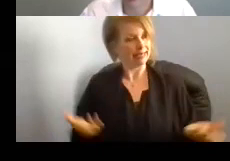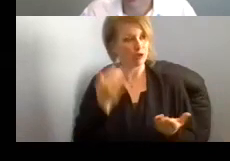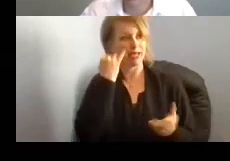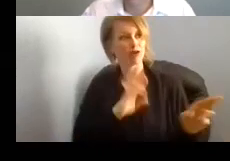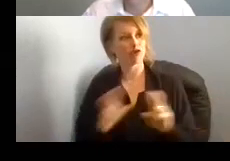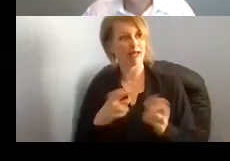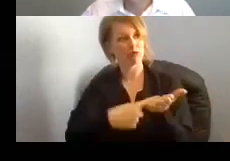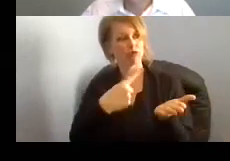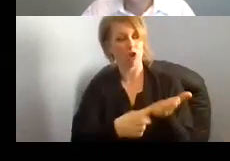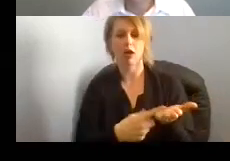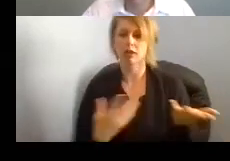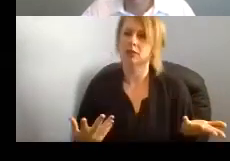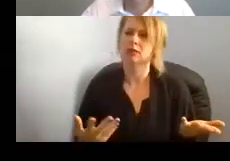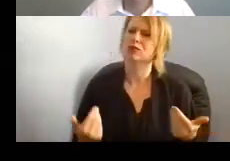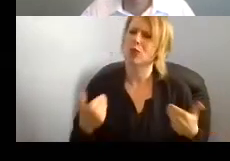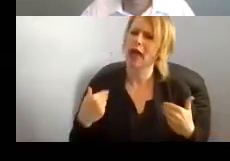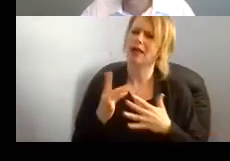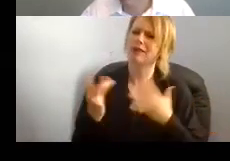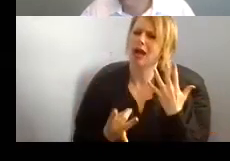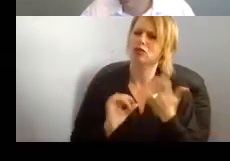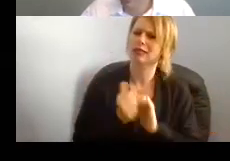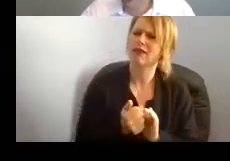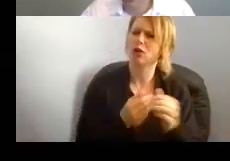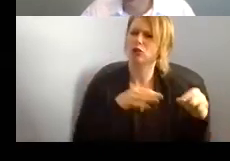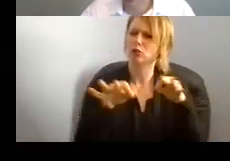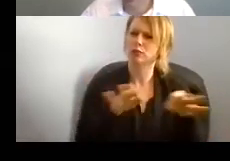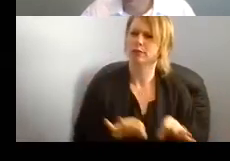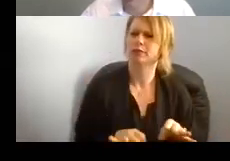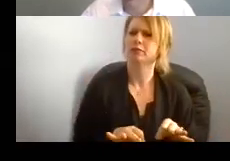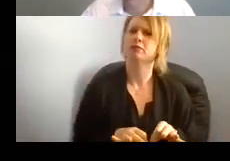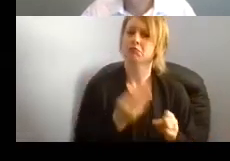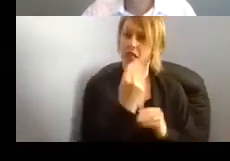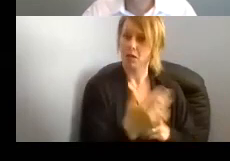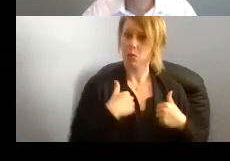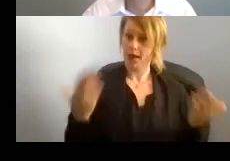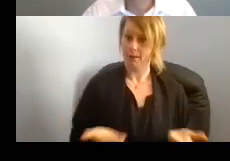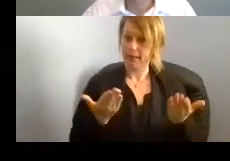So I think you make it known that you’re there, that you’re available.